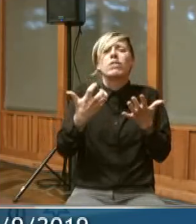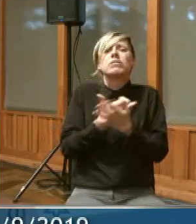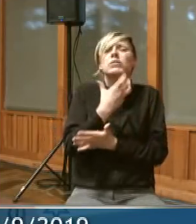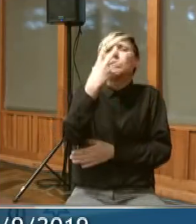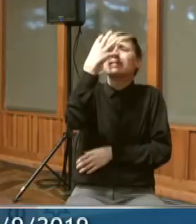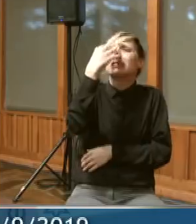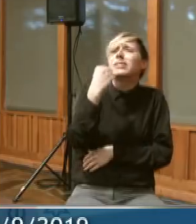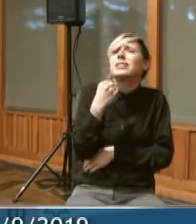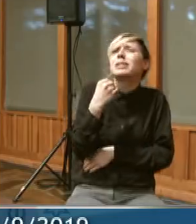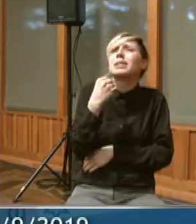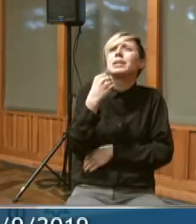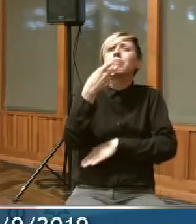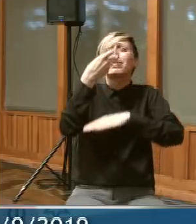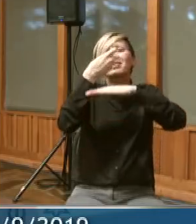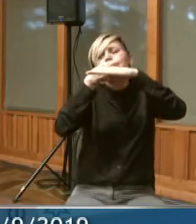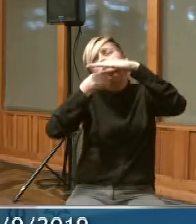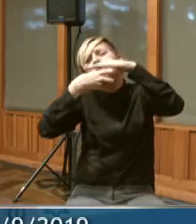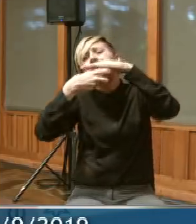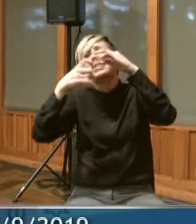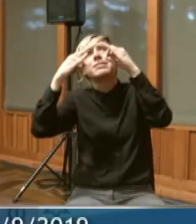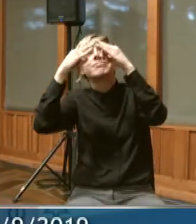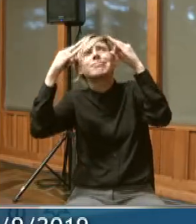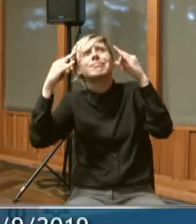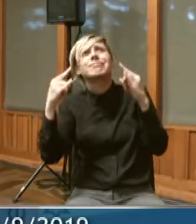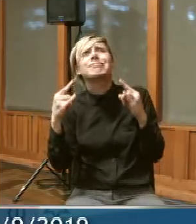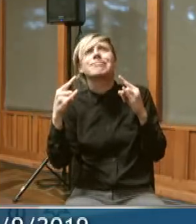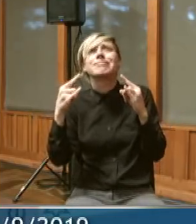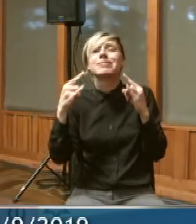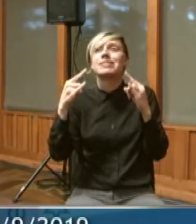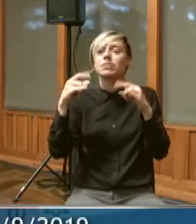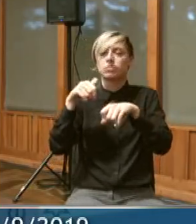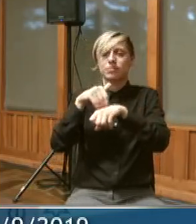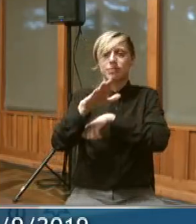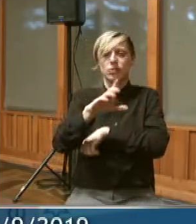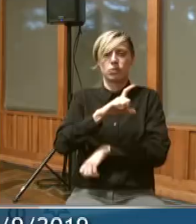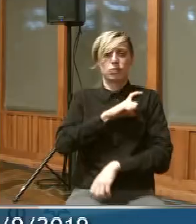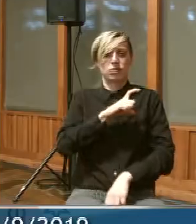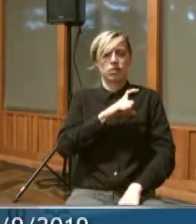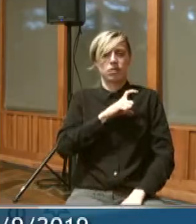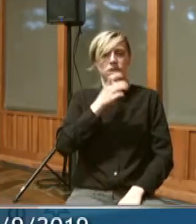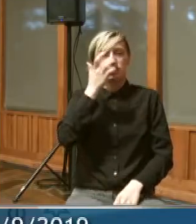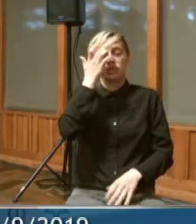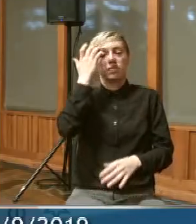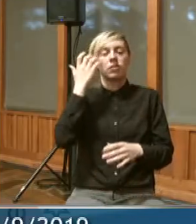MY LIFE IS WATCHING SOMEONE WHO IS BARELY SURVIVING AND ONLY WANTS TO SLEEP UNDER A LITTLE